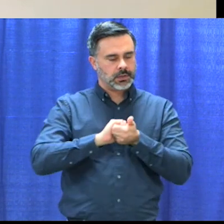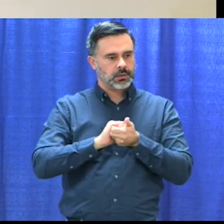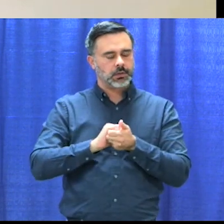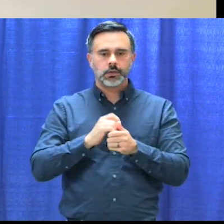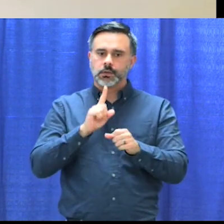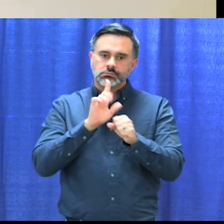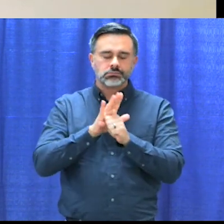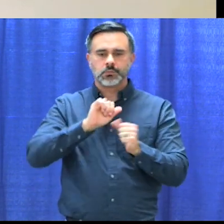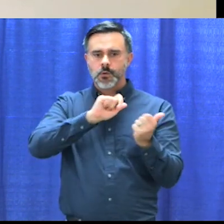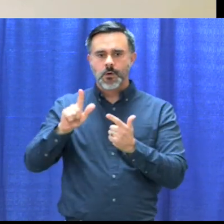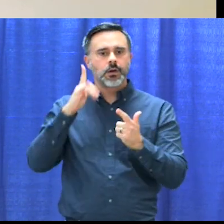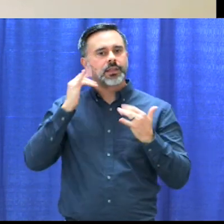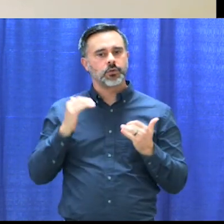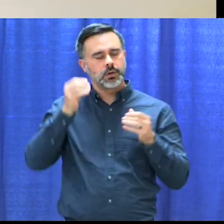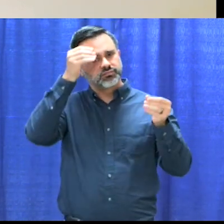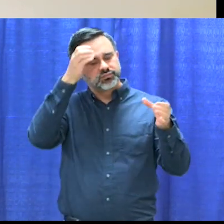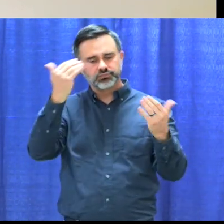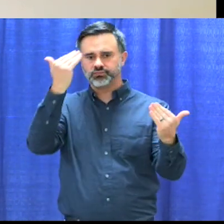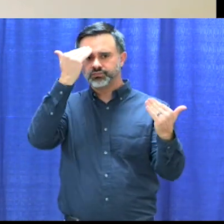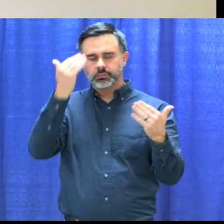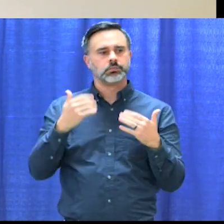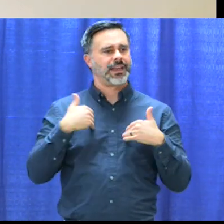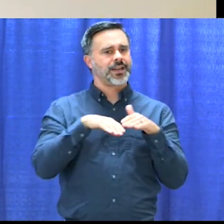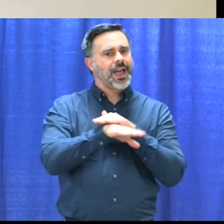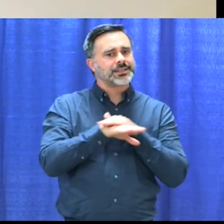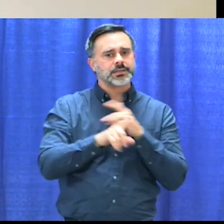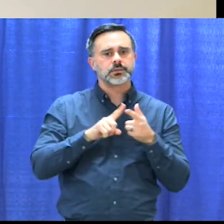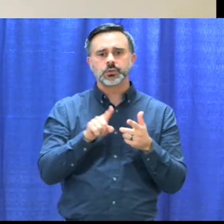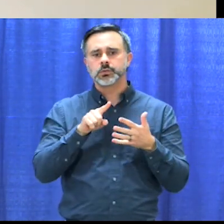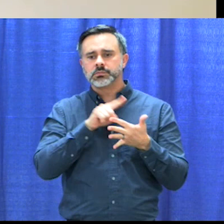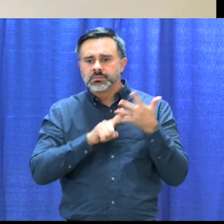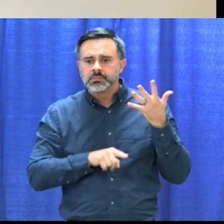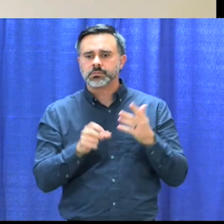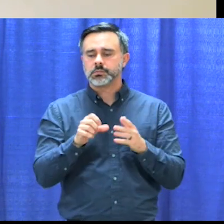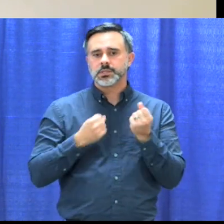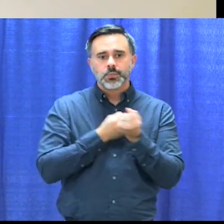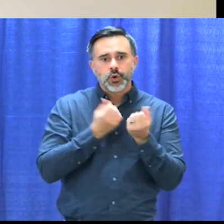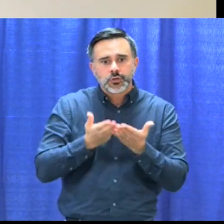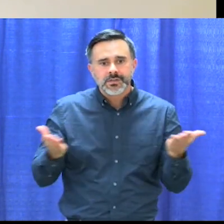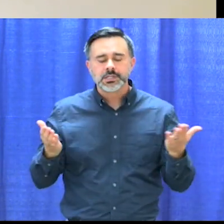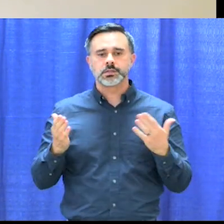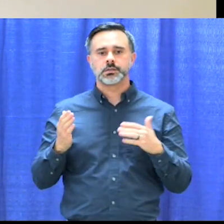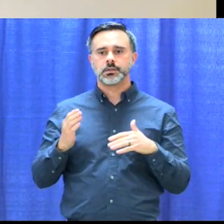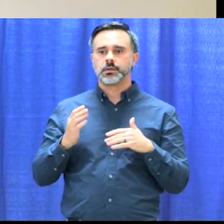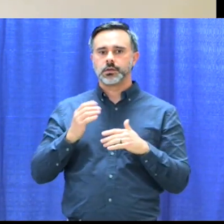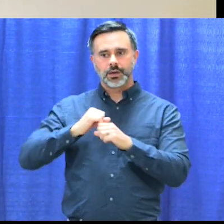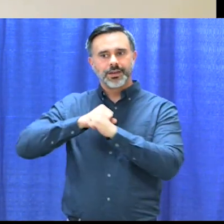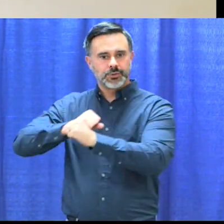are well informed and can access the support services we need to survive this pandemic and protect our families.